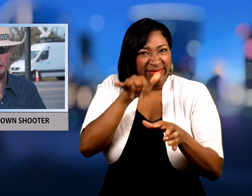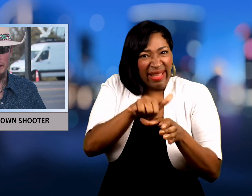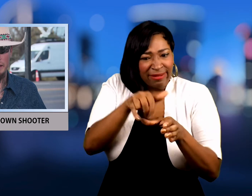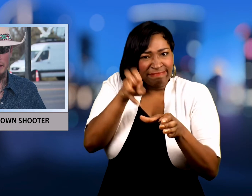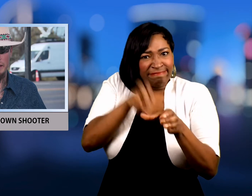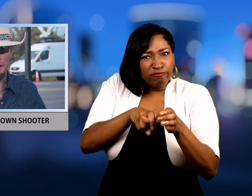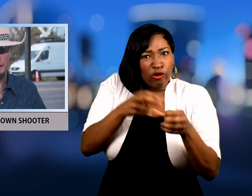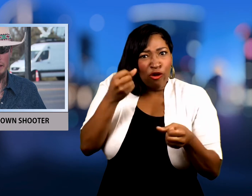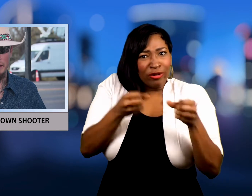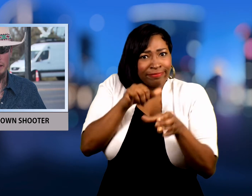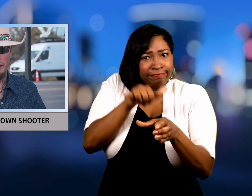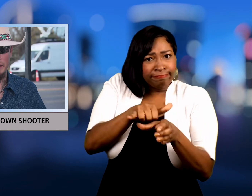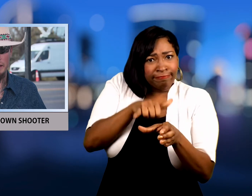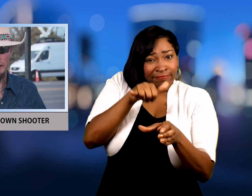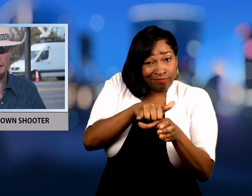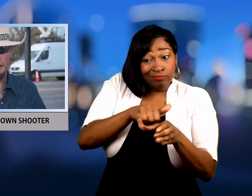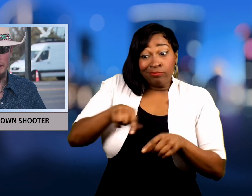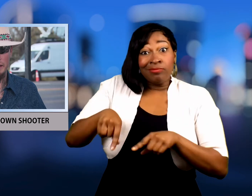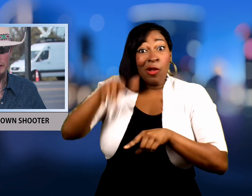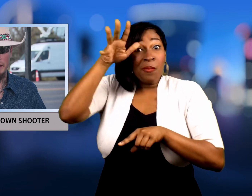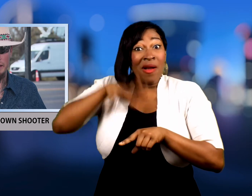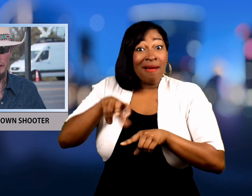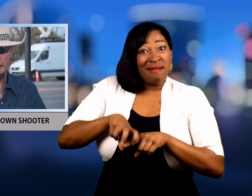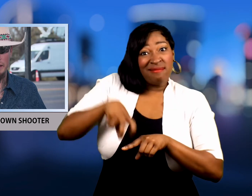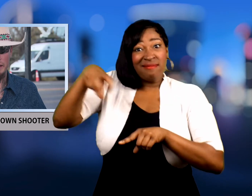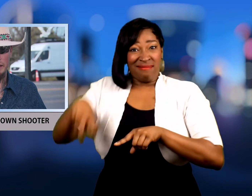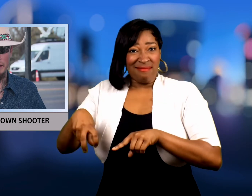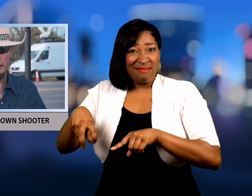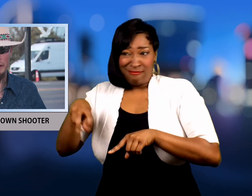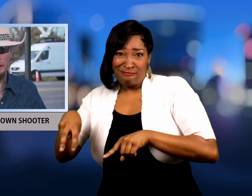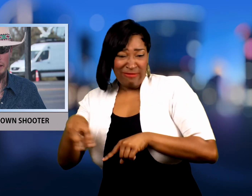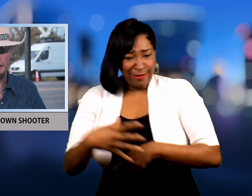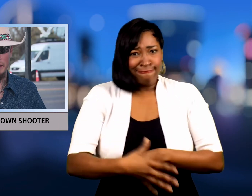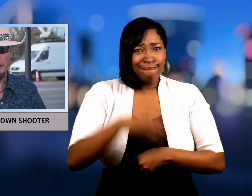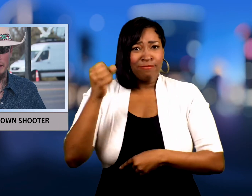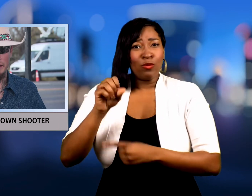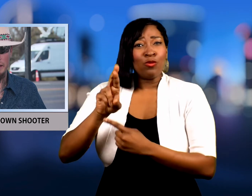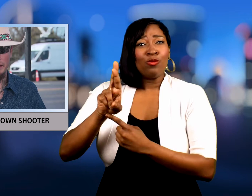while the other man jumped out, immediately drew his rifle